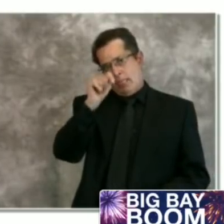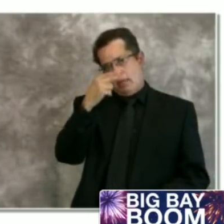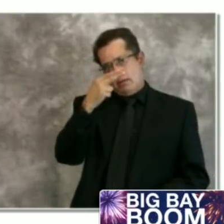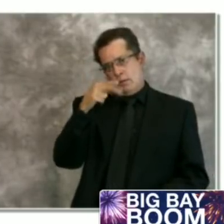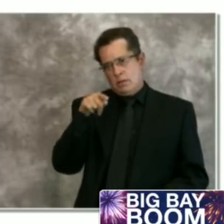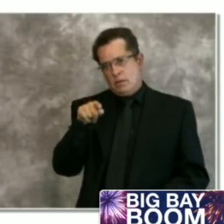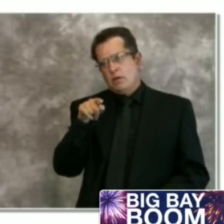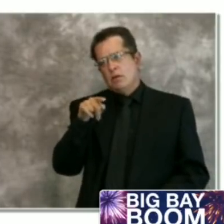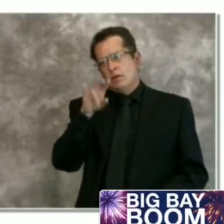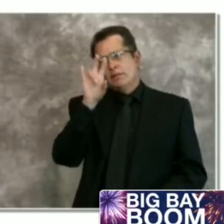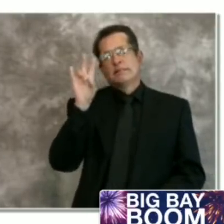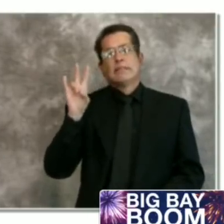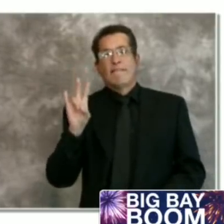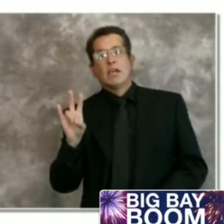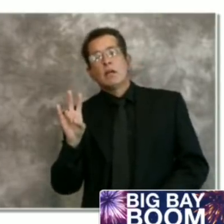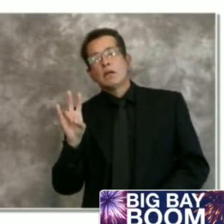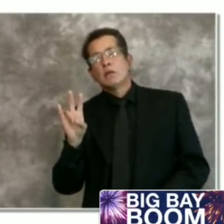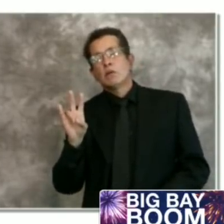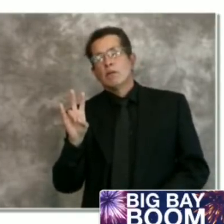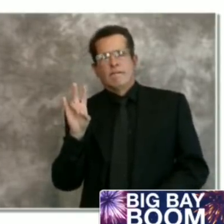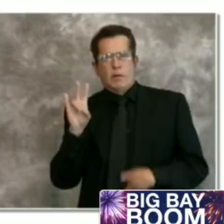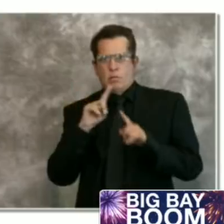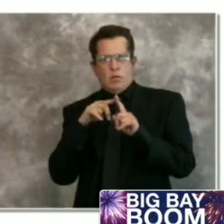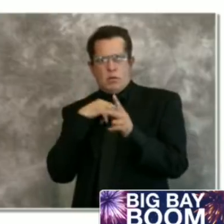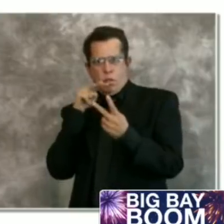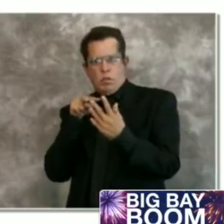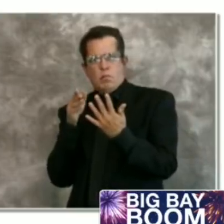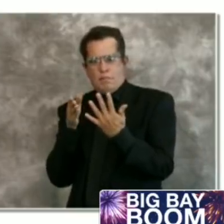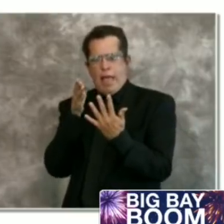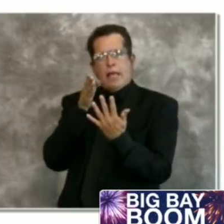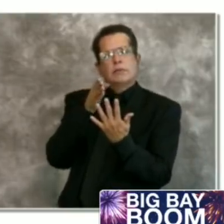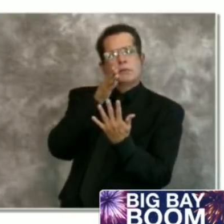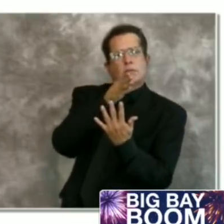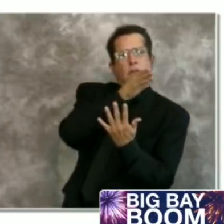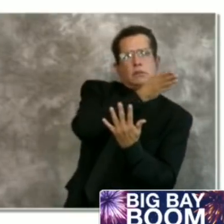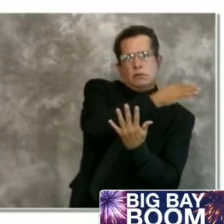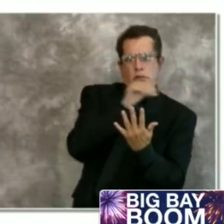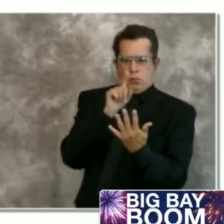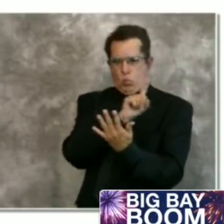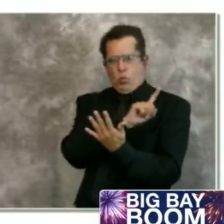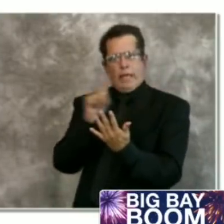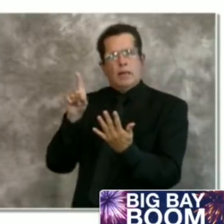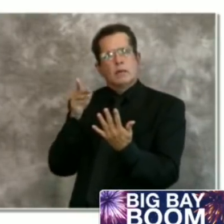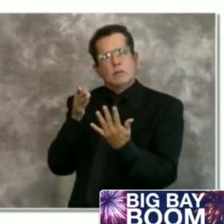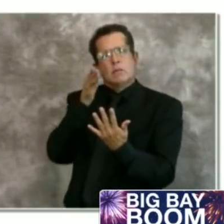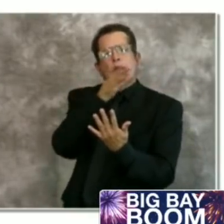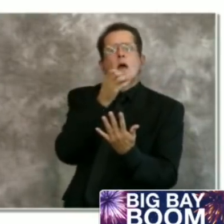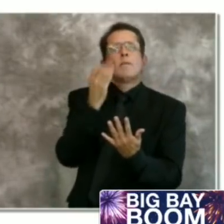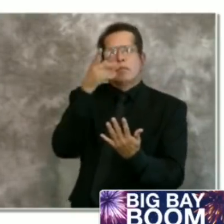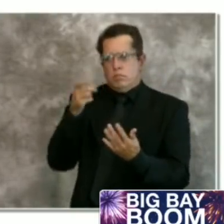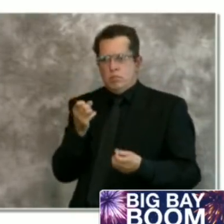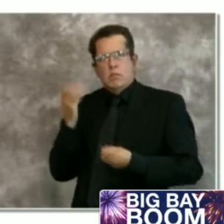DAYS. NEXT SLIDE. FOR HOSPITALIZATIONS WELL THE DAILY NUMBER OF HOSPITALIZATIONS FOR THE 28